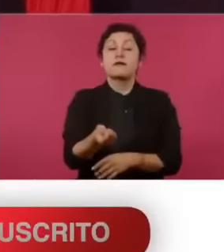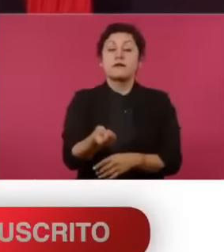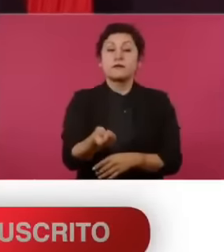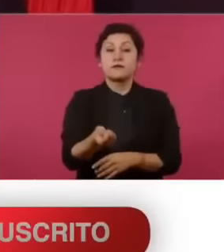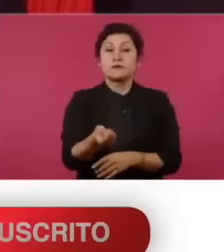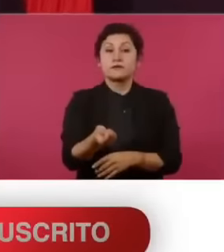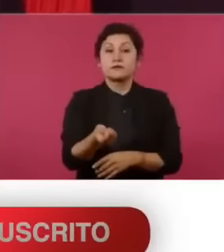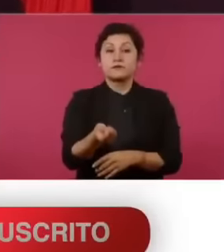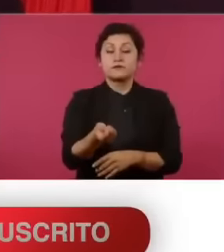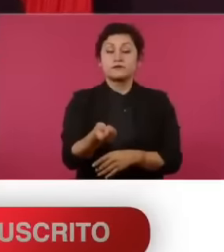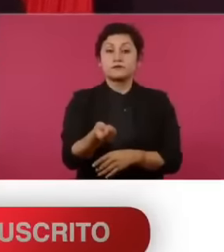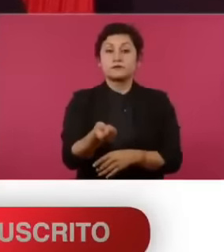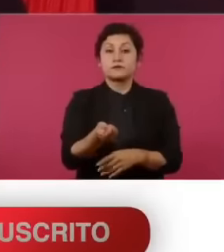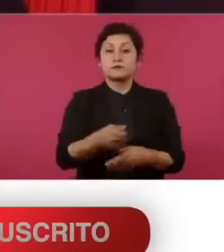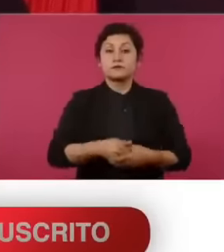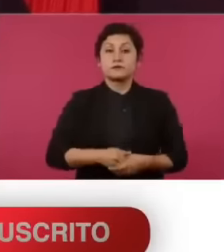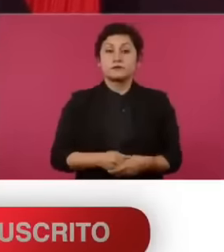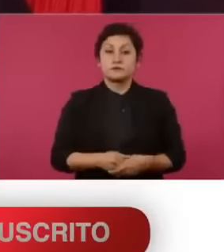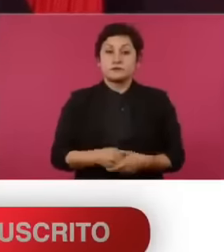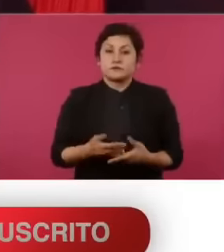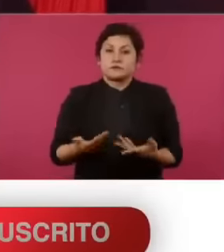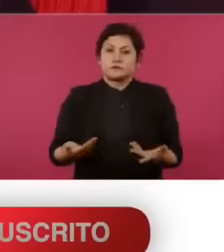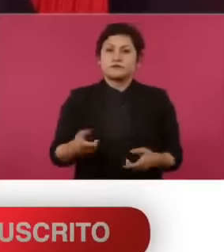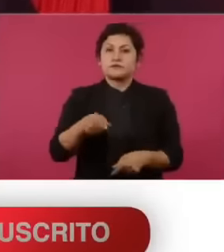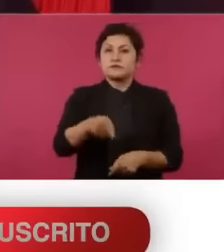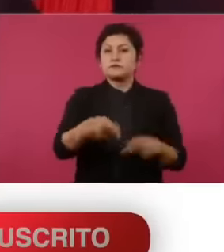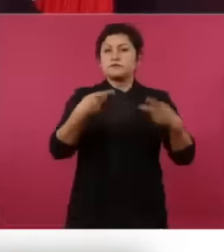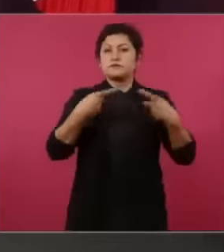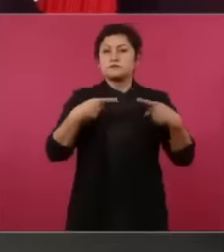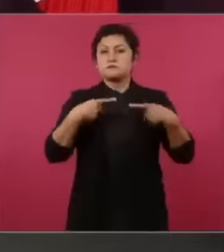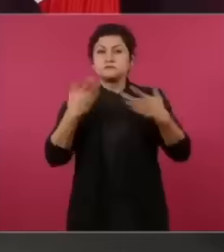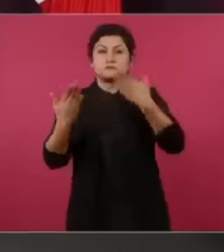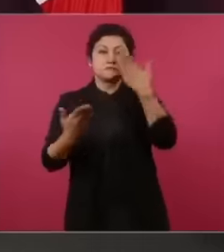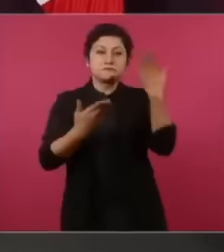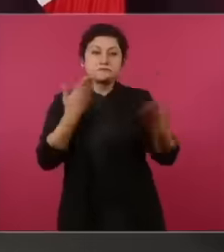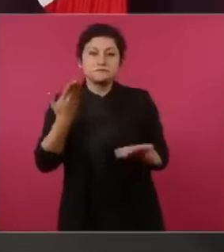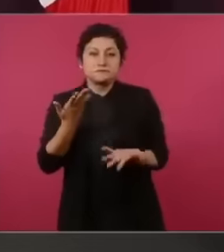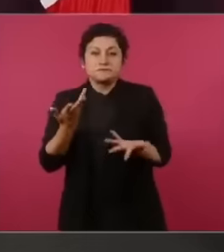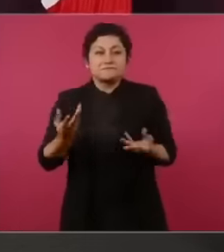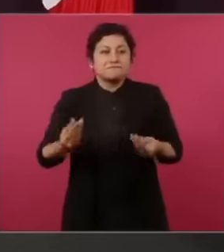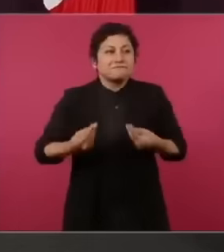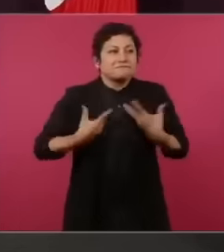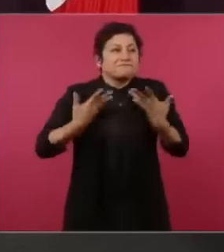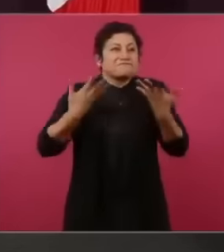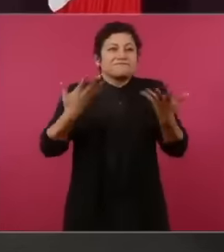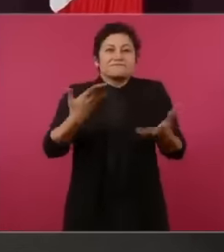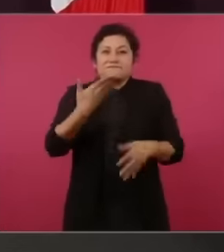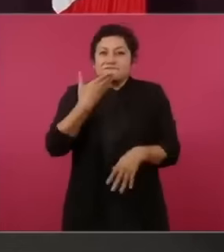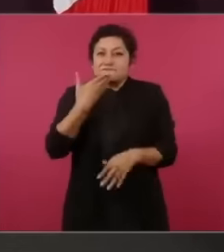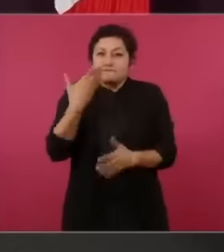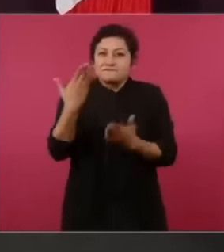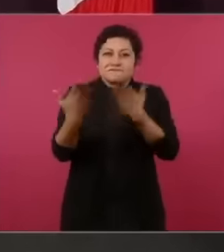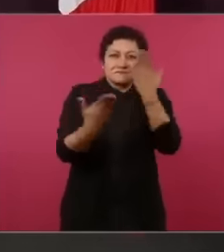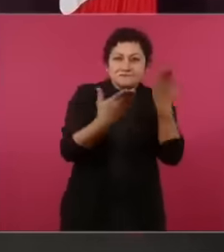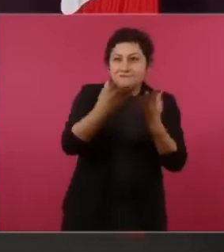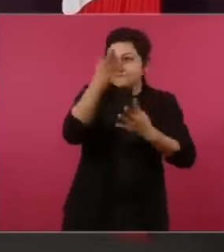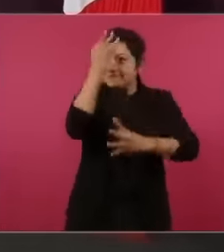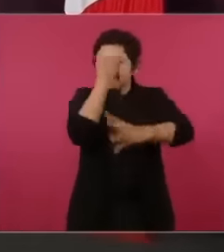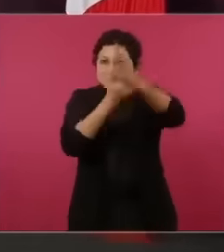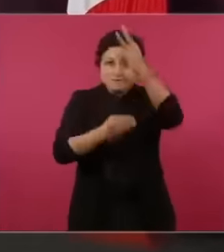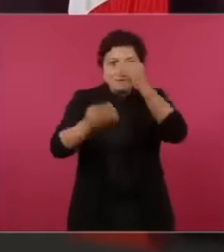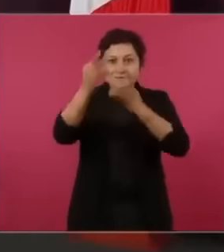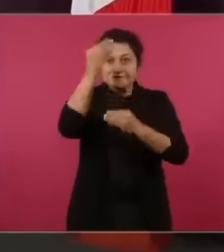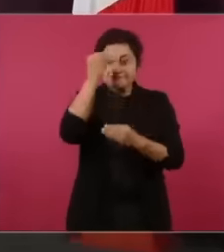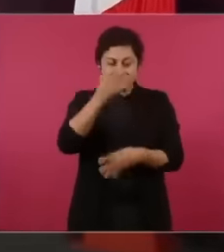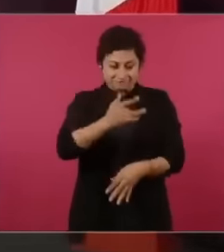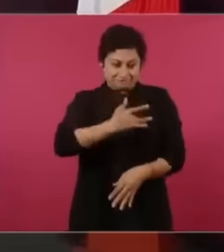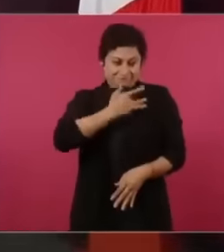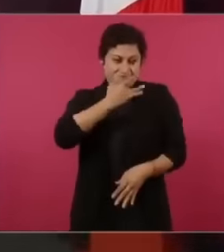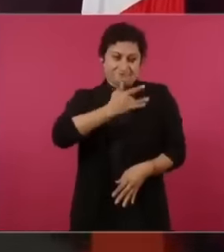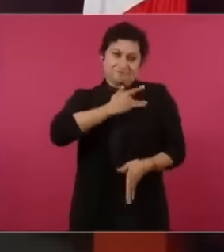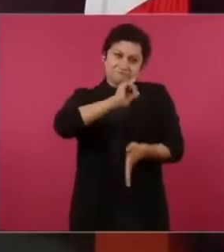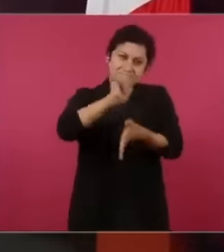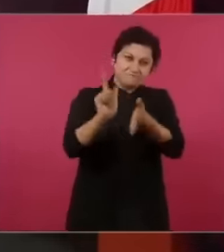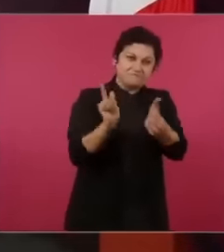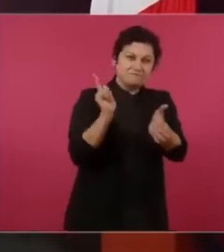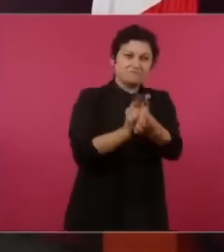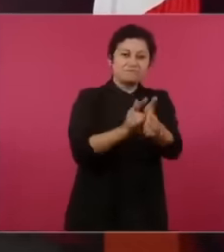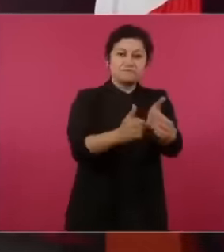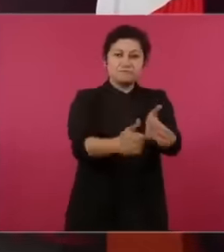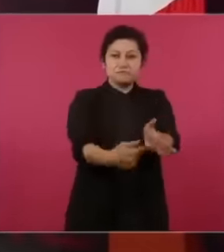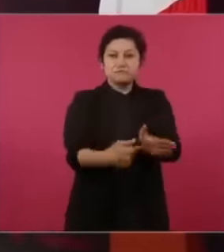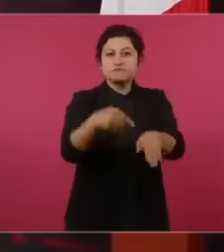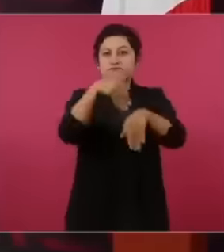with a lot of enthusiasm to uphold the law, yes